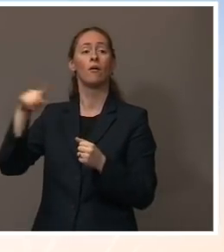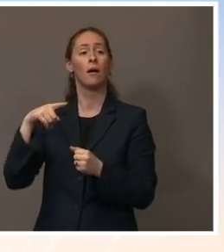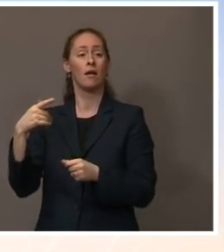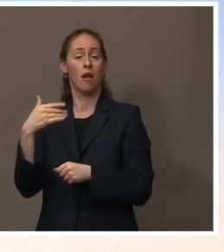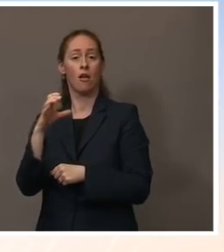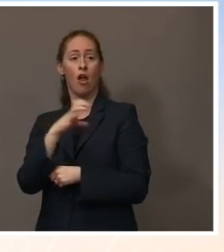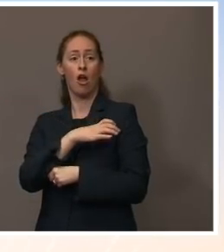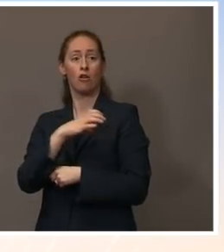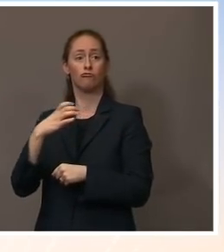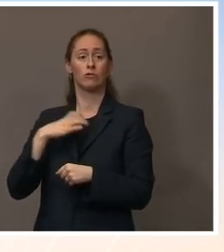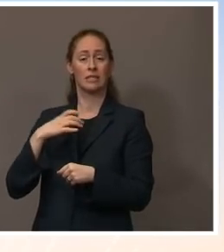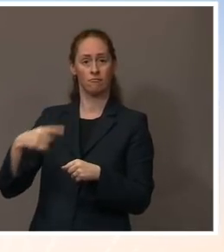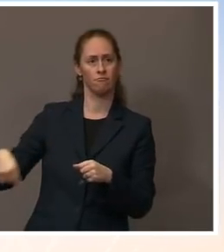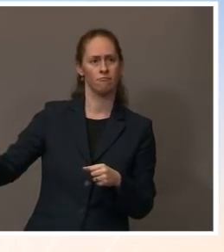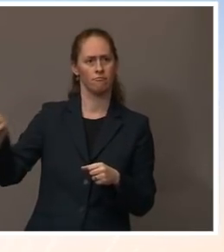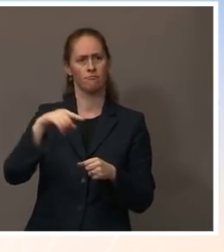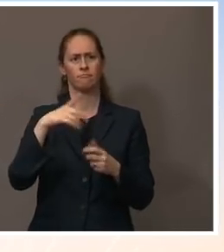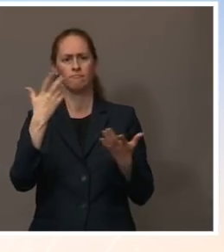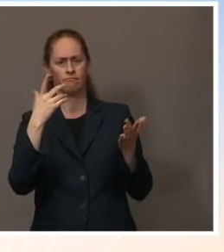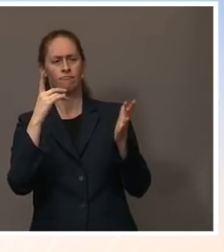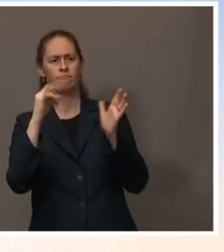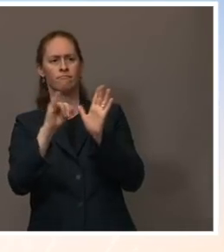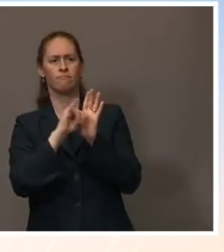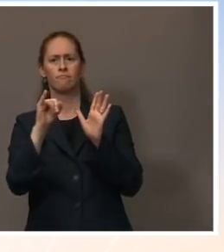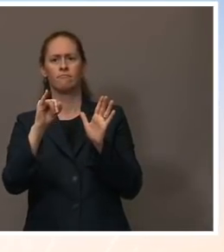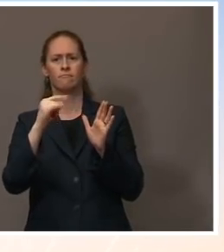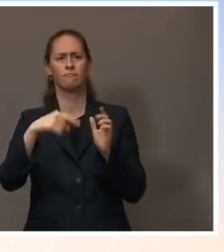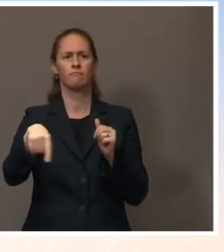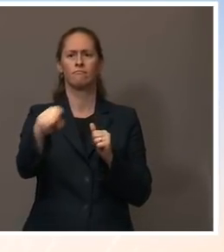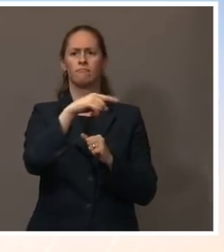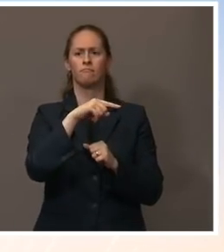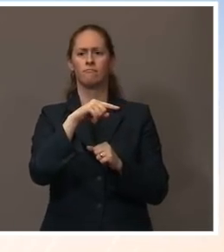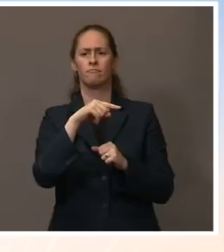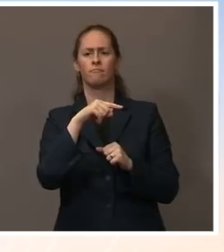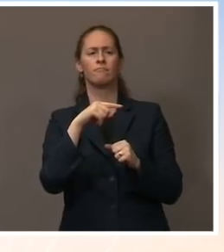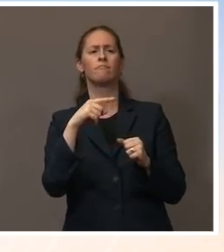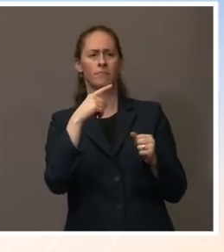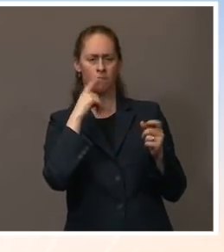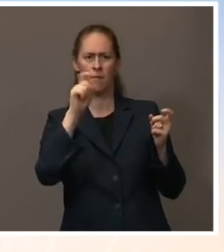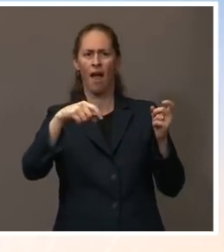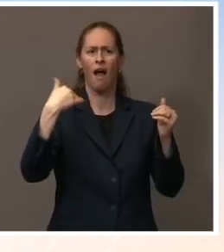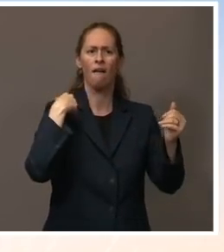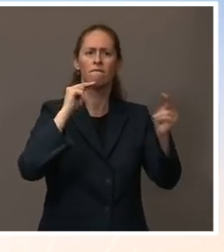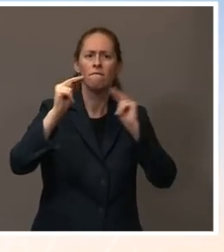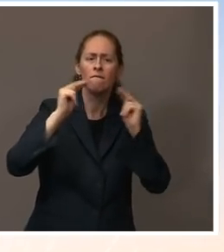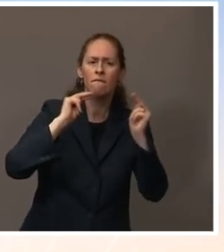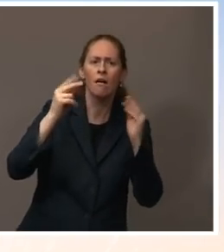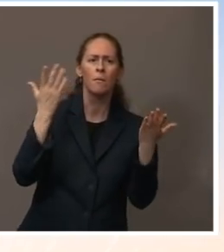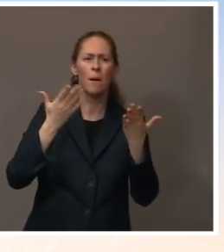but that potentially raising alarm of this crime uptick could hurt those efforts. Ms. Psaki: I would say that the negotiations are happening